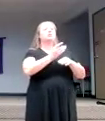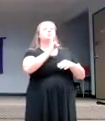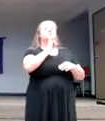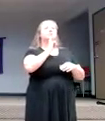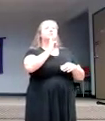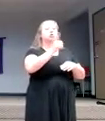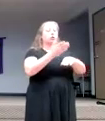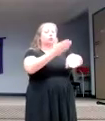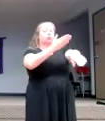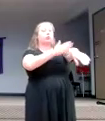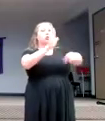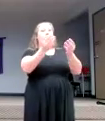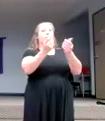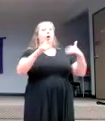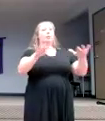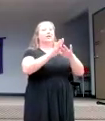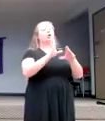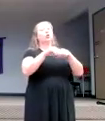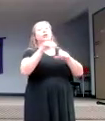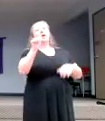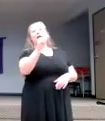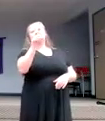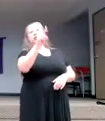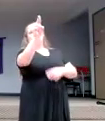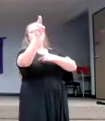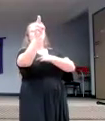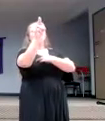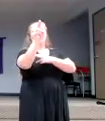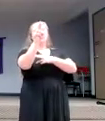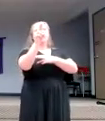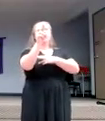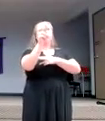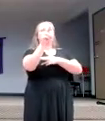which could include an ADU. Something like that, as permitted by the county, will require you